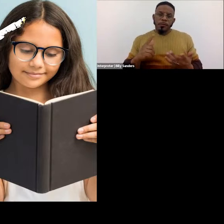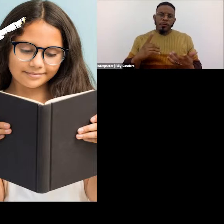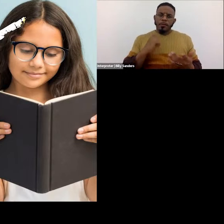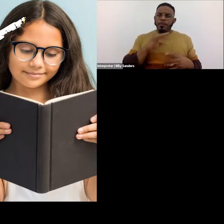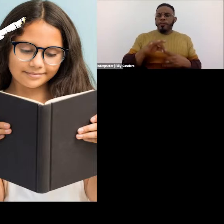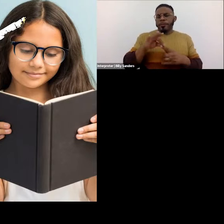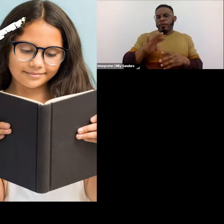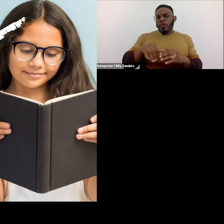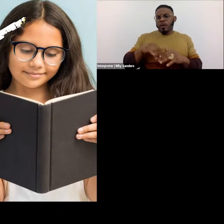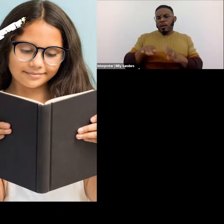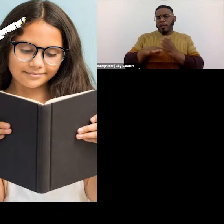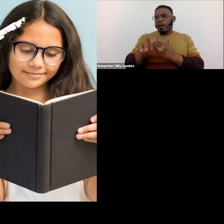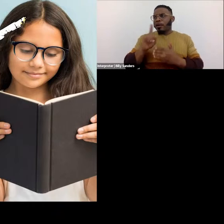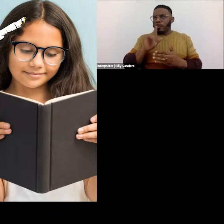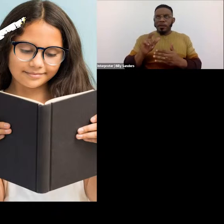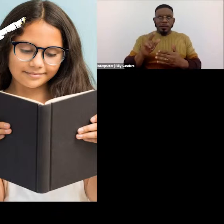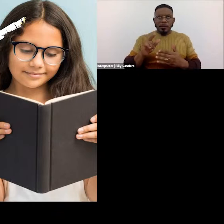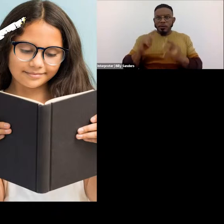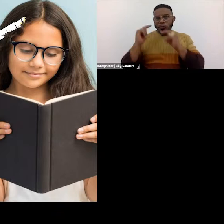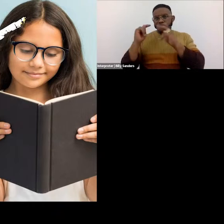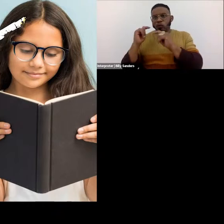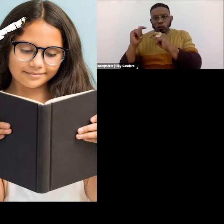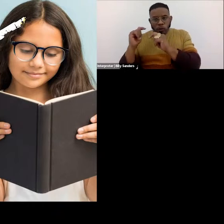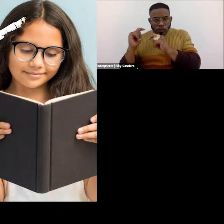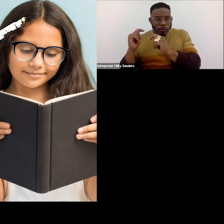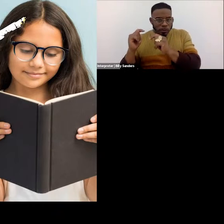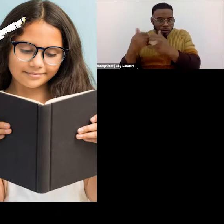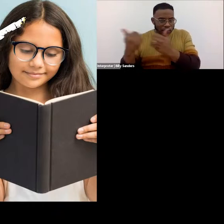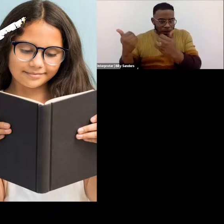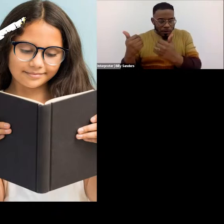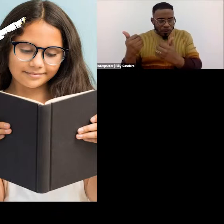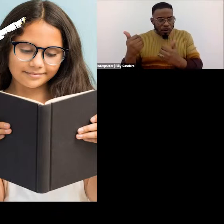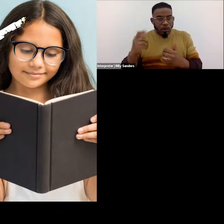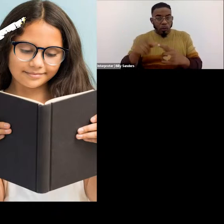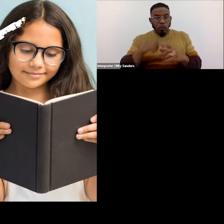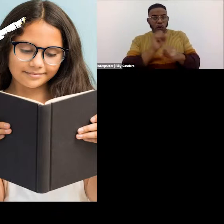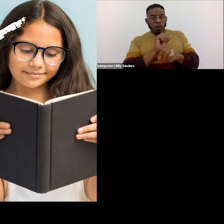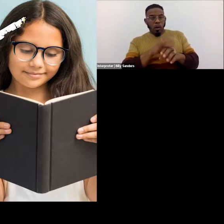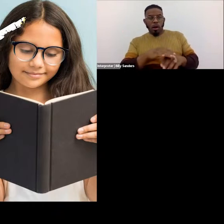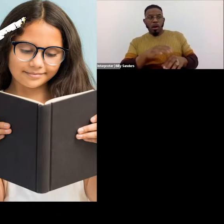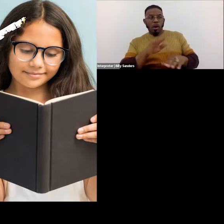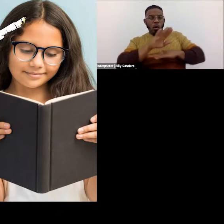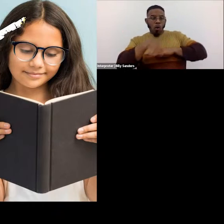when the minor is being tutored. Also, when working on an overnight location,